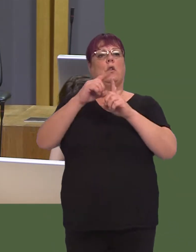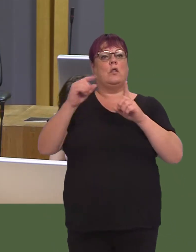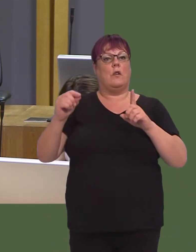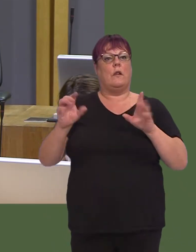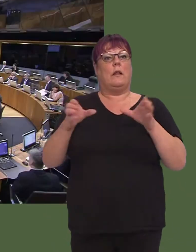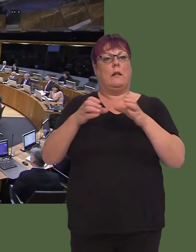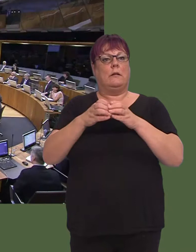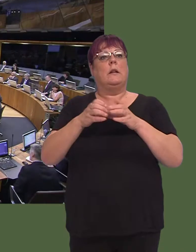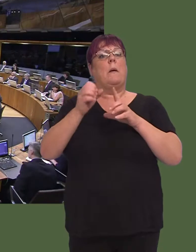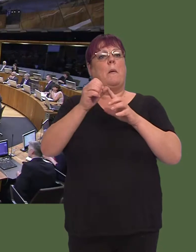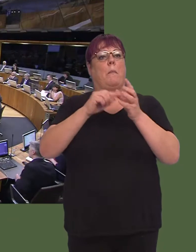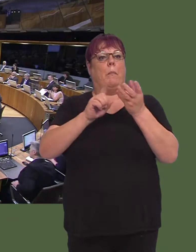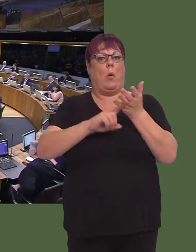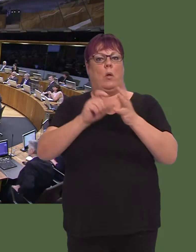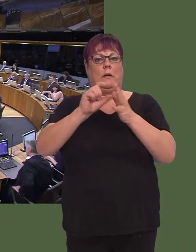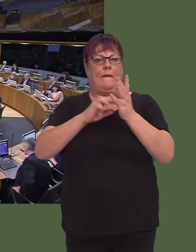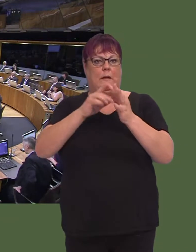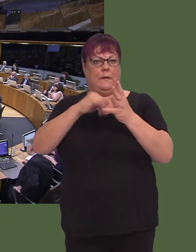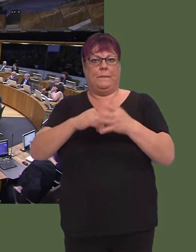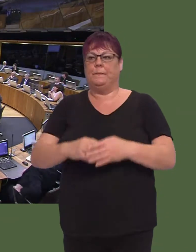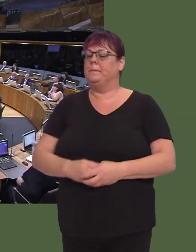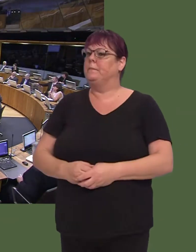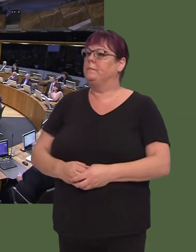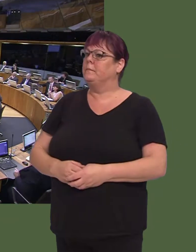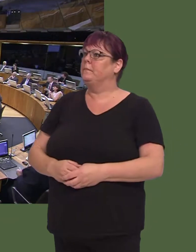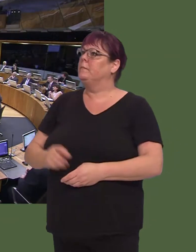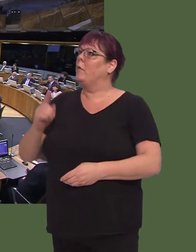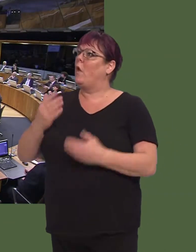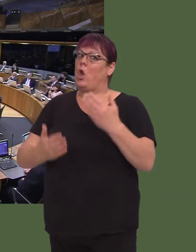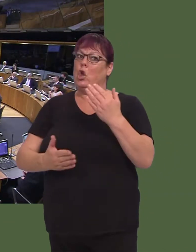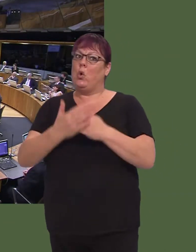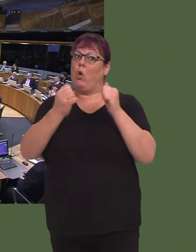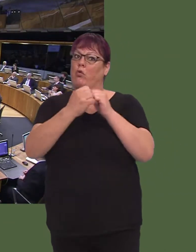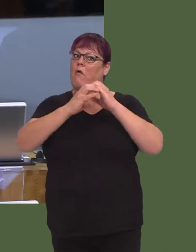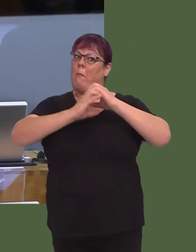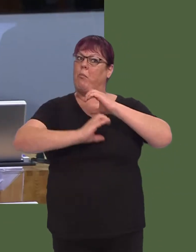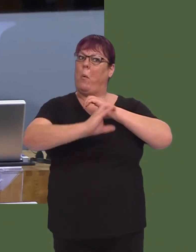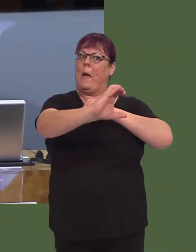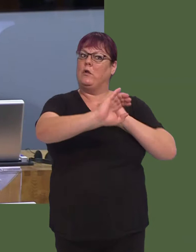Y Llywydd / The Llywydd: The leader of the opposition, Paul Davies. Paul Davies AM: Diolch, Llywydd. First Minister, can you explain to the people of Wales why the new contract for delivering